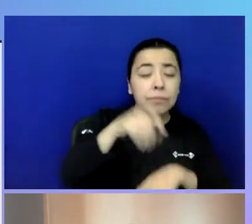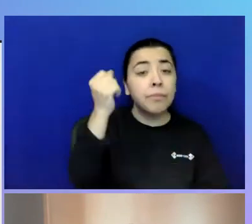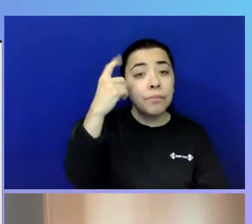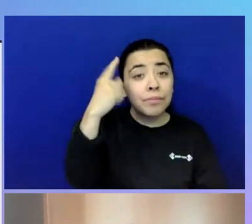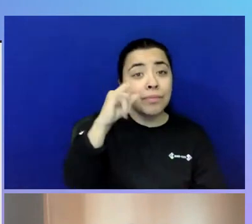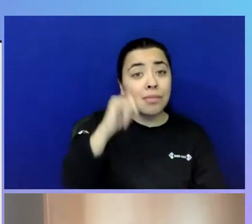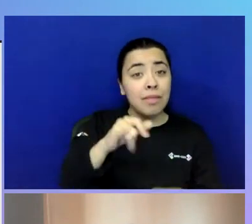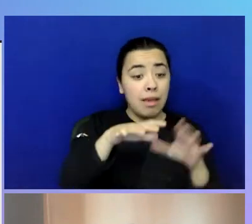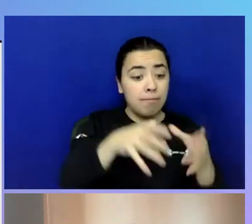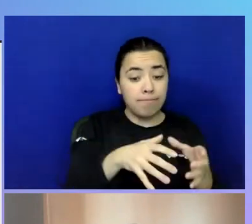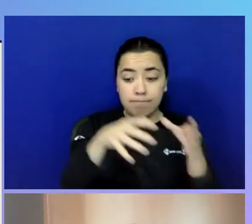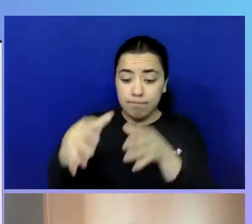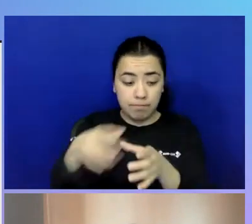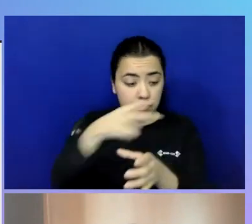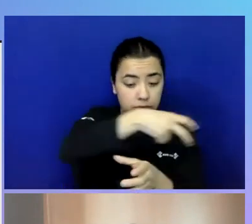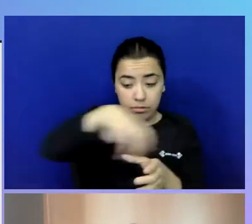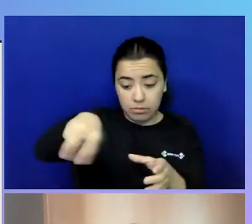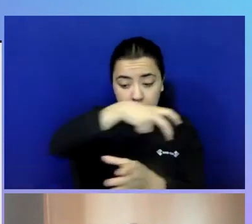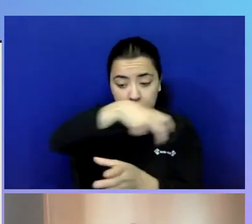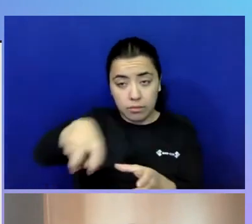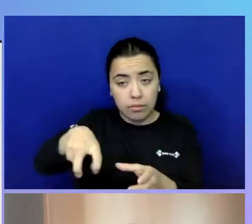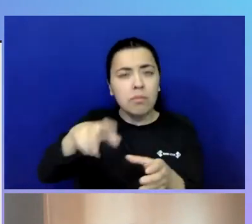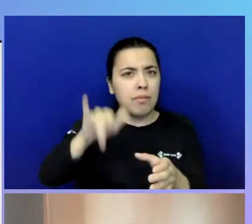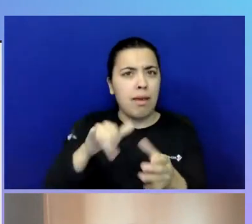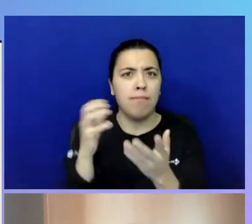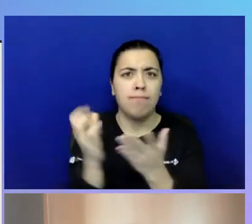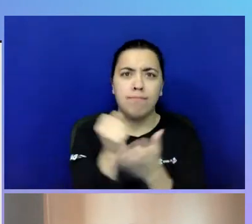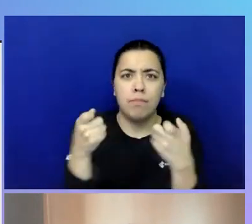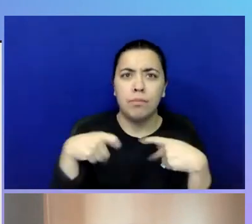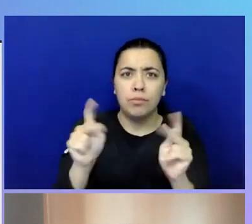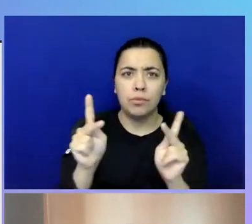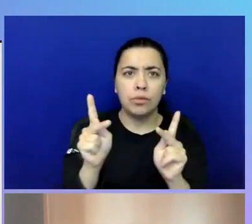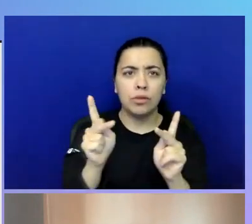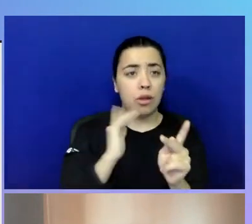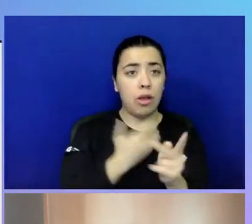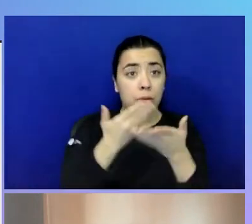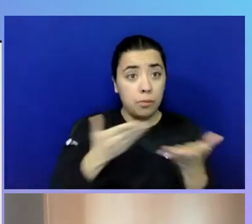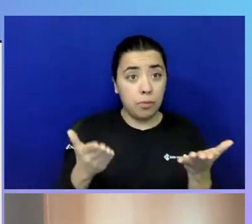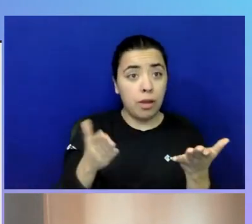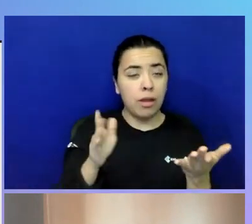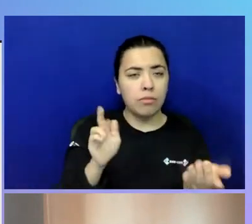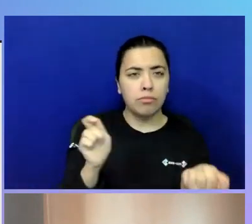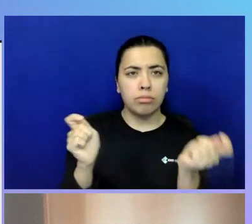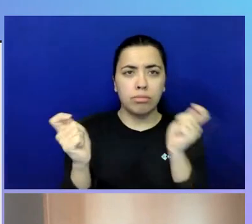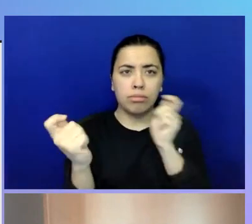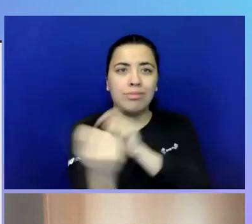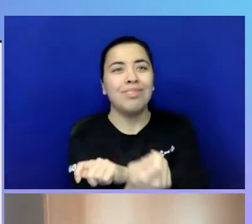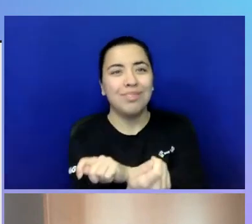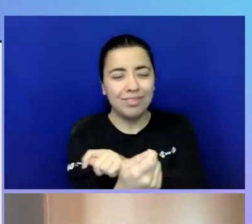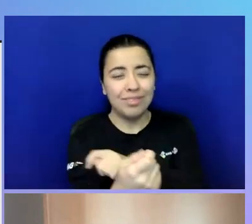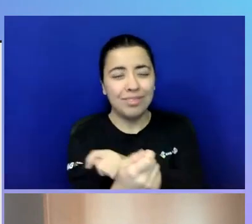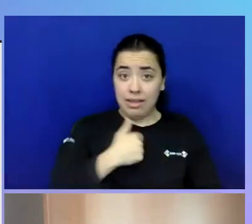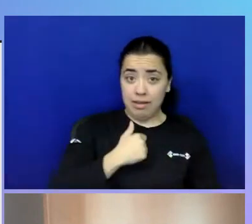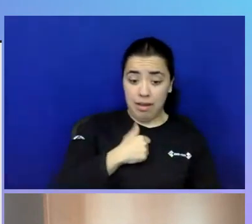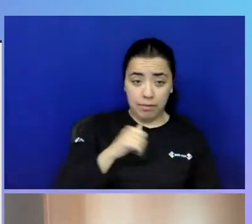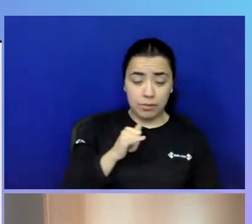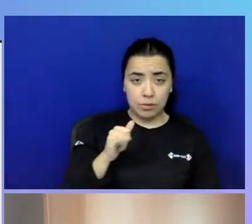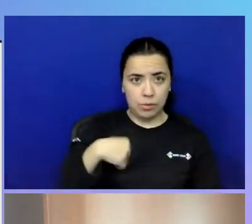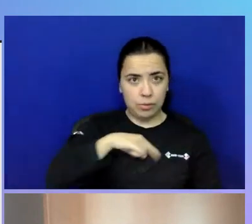an opportunity to, to transform our products right, it's to transform us as a company, as a large digital organization, all